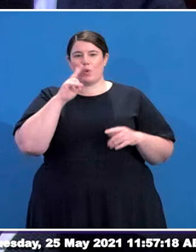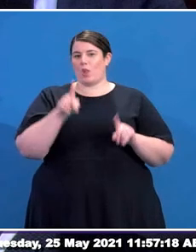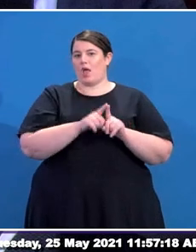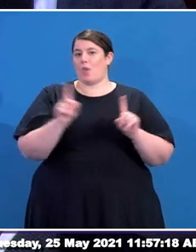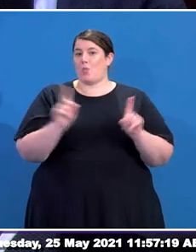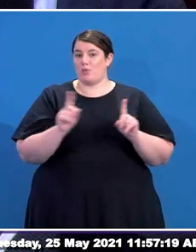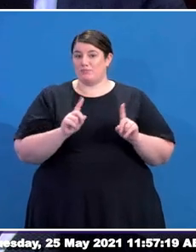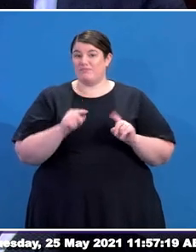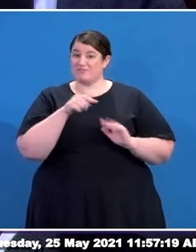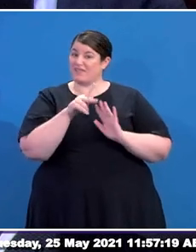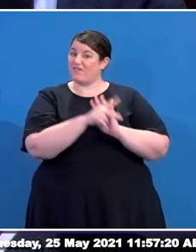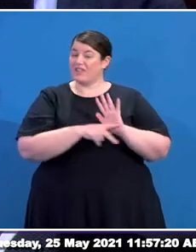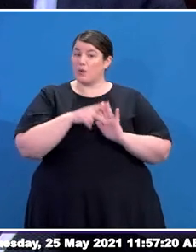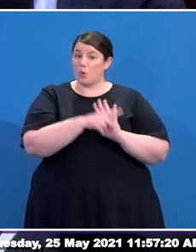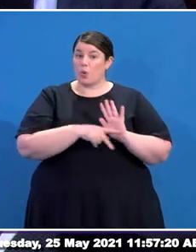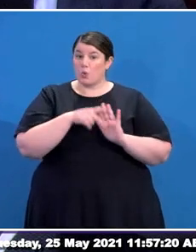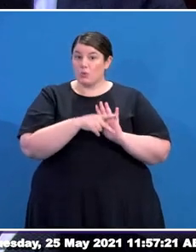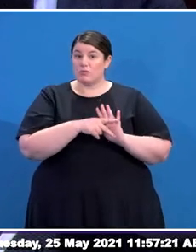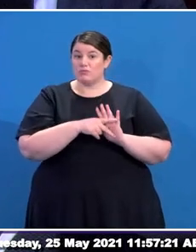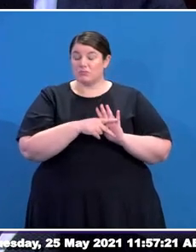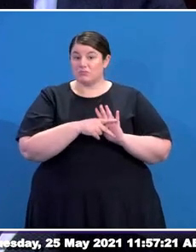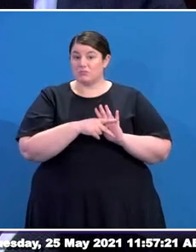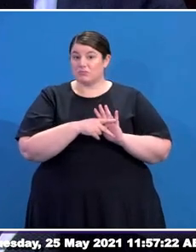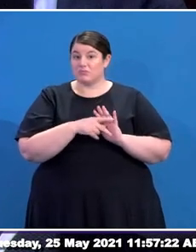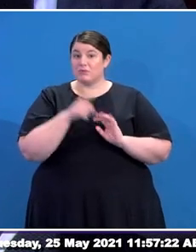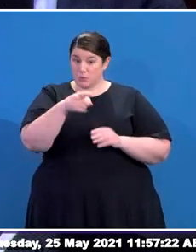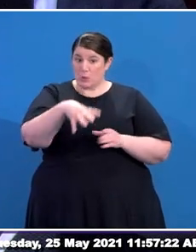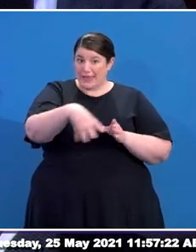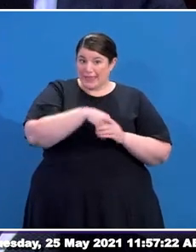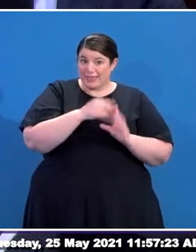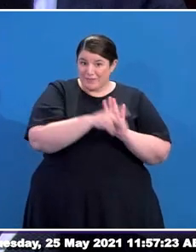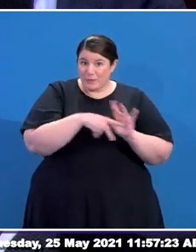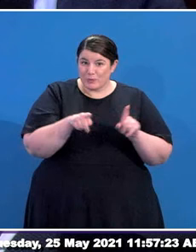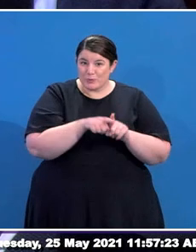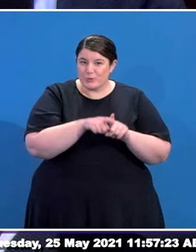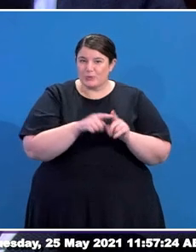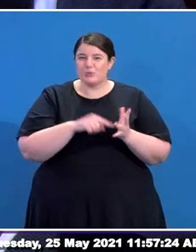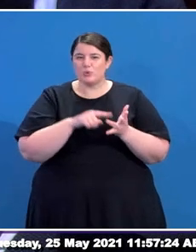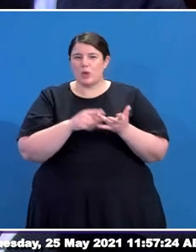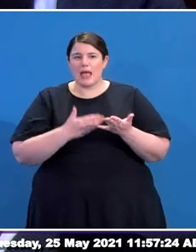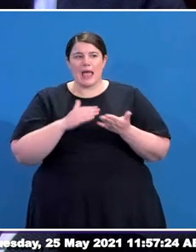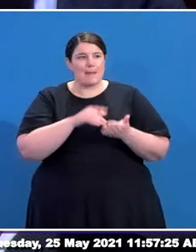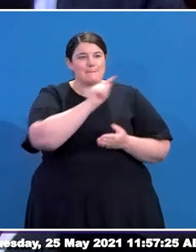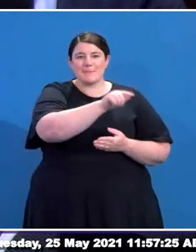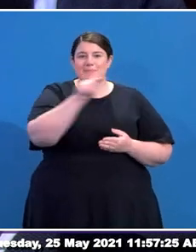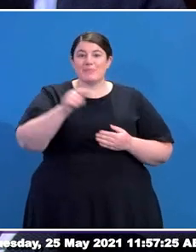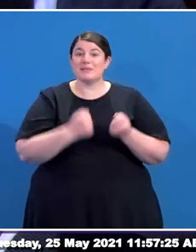So this is a video that was prepared, and you're in the video to help his support workers understand him.